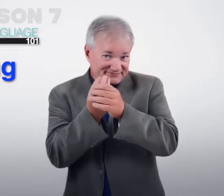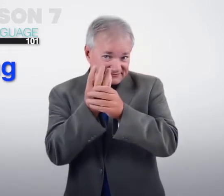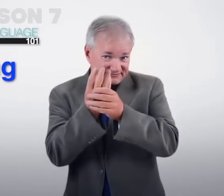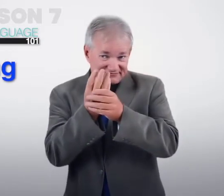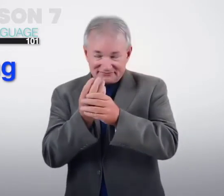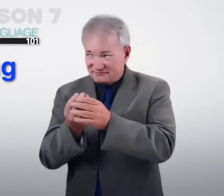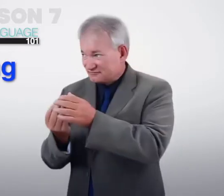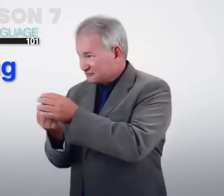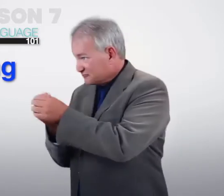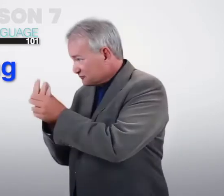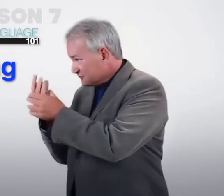Spring.